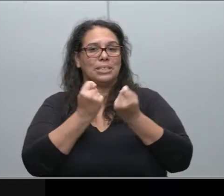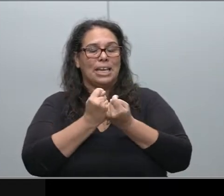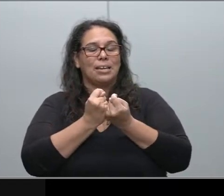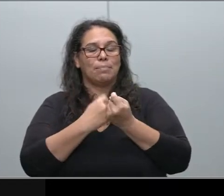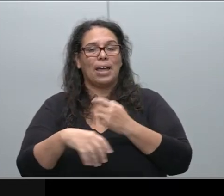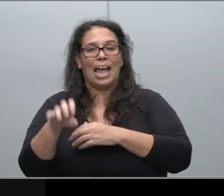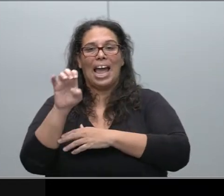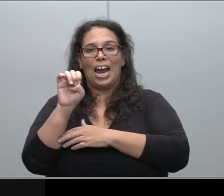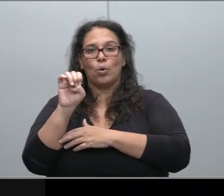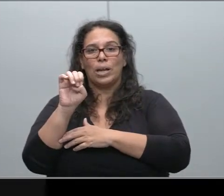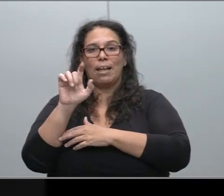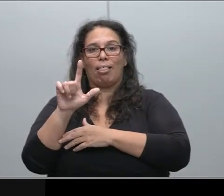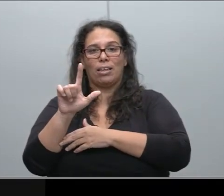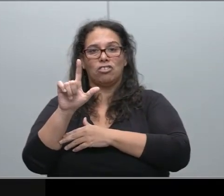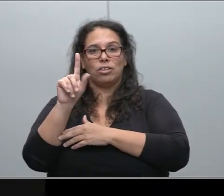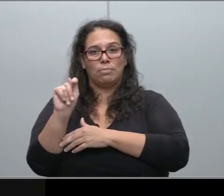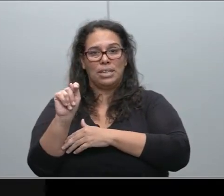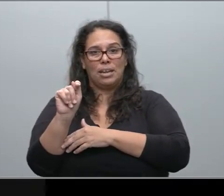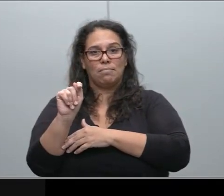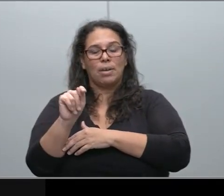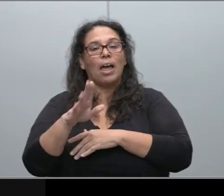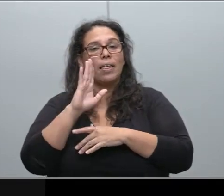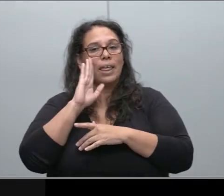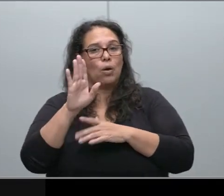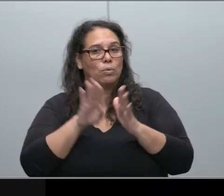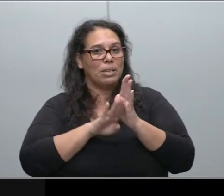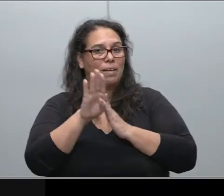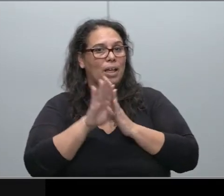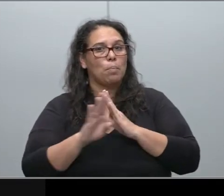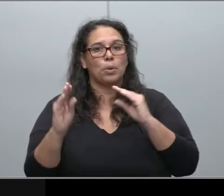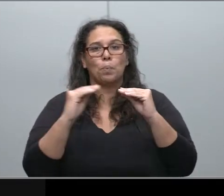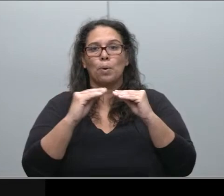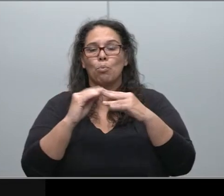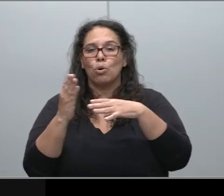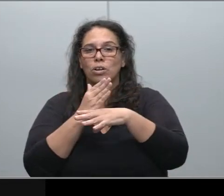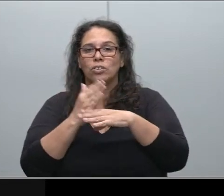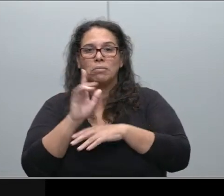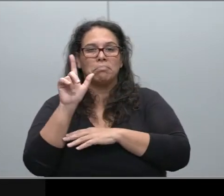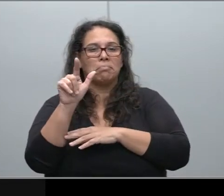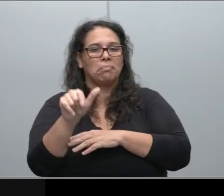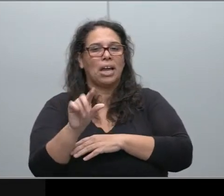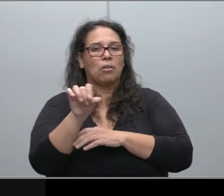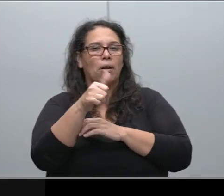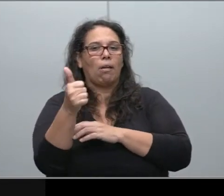I have to be very honest. I was not the one that sent it out, but I do know